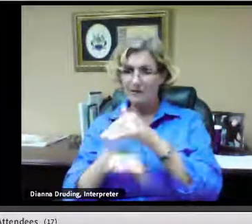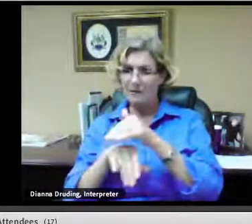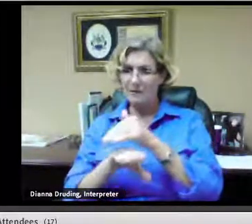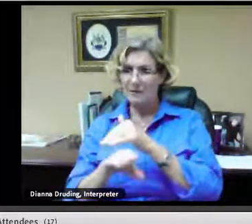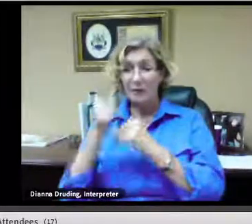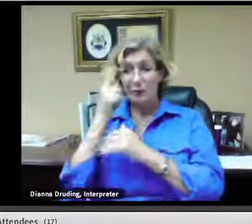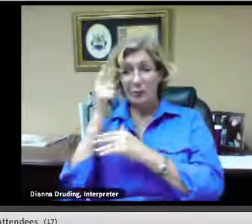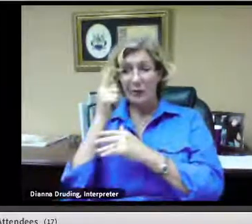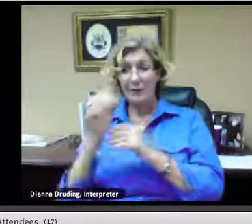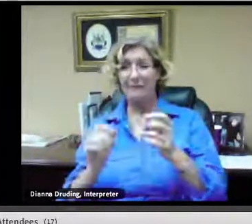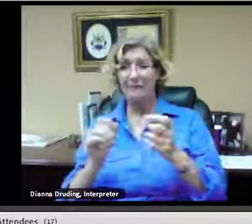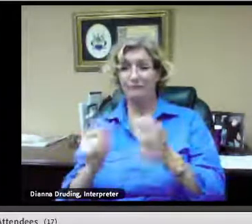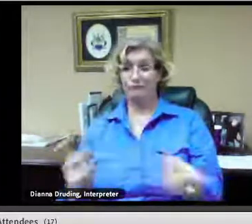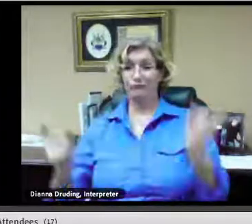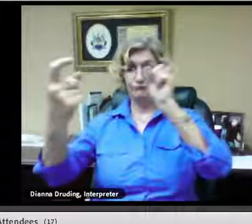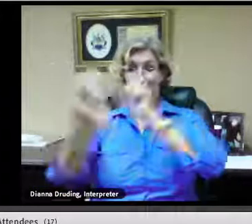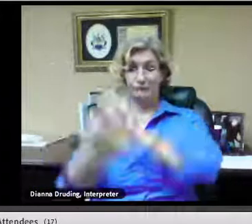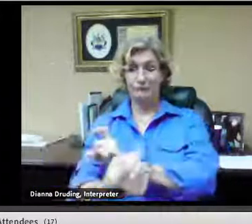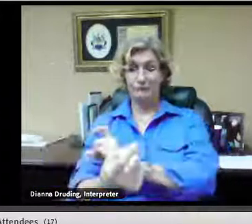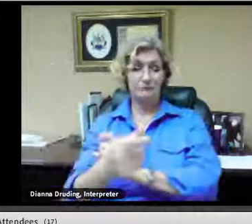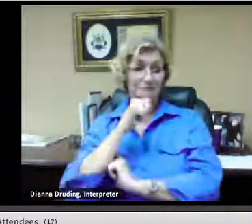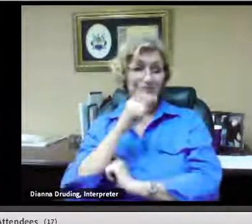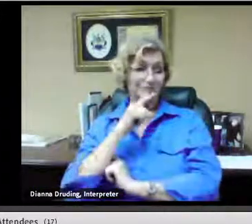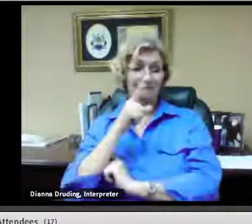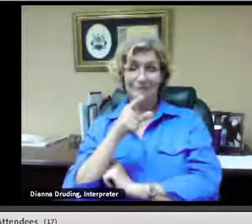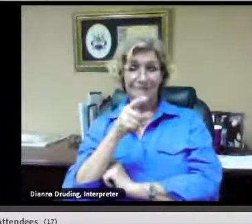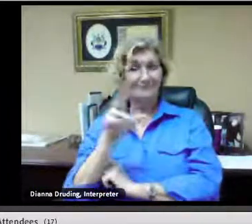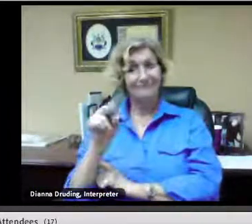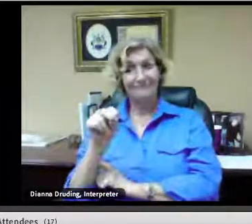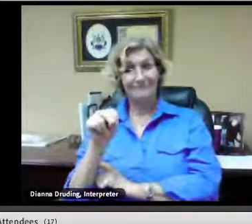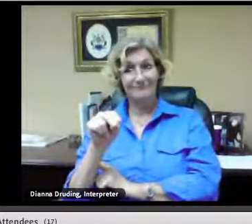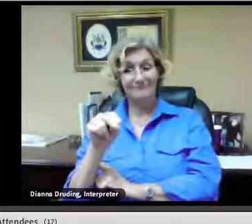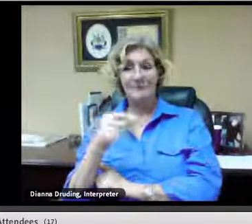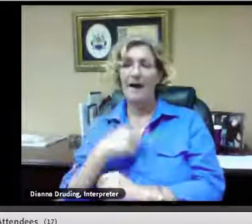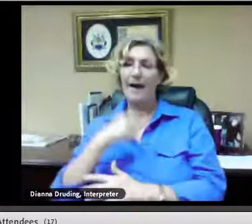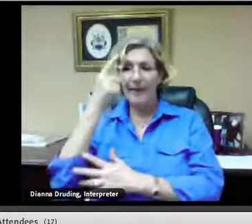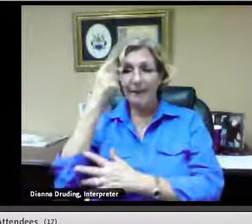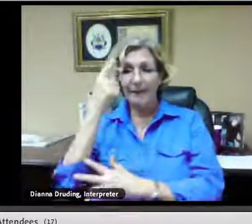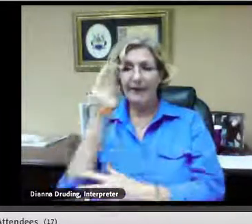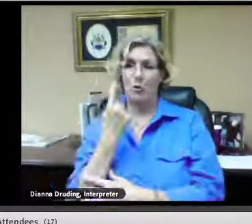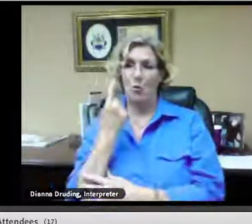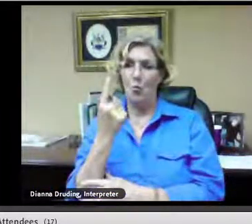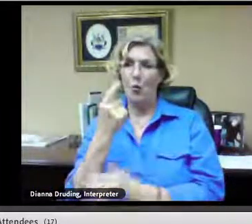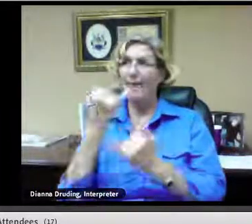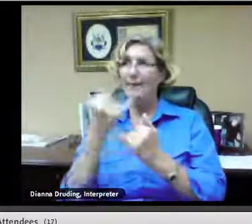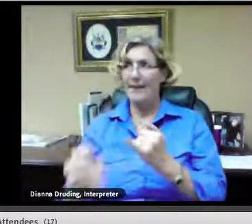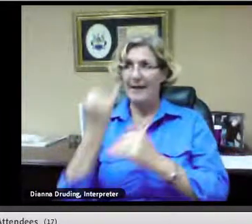I think it's -- One last idea that I want you to think about is that it's --